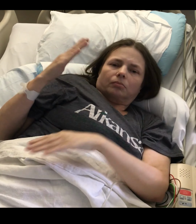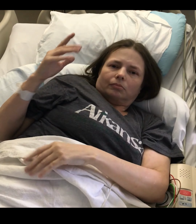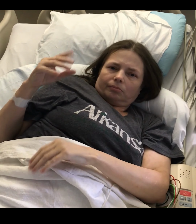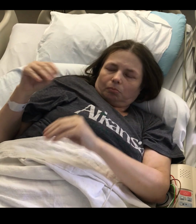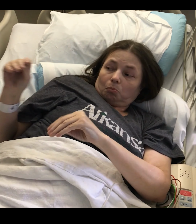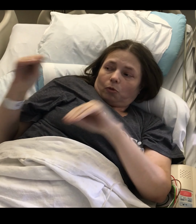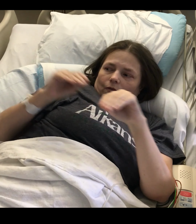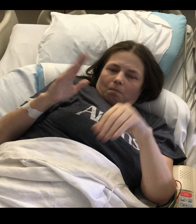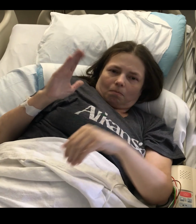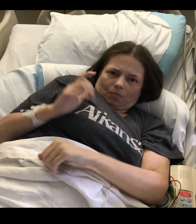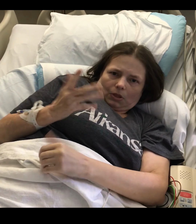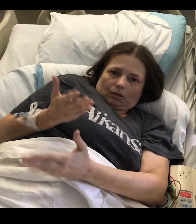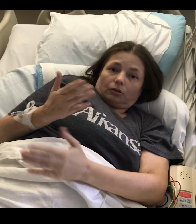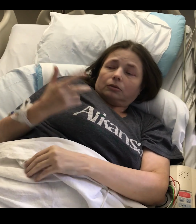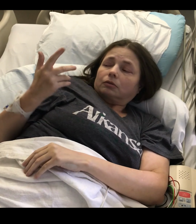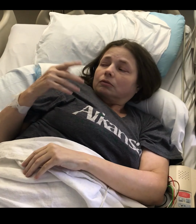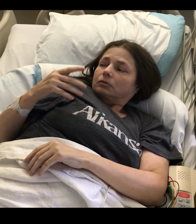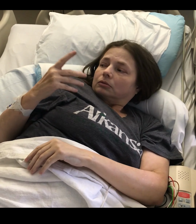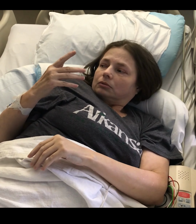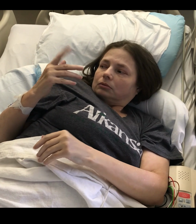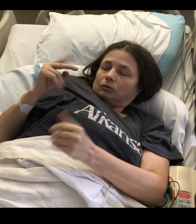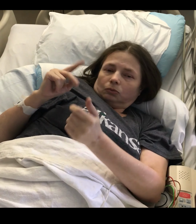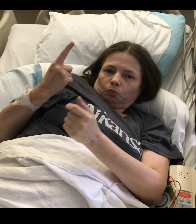and I found myself moving back to the previous floor.